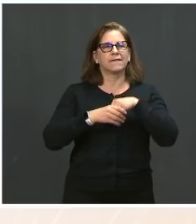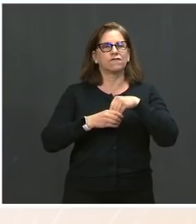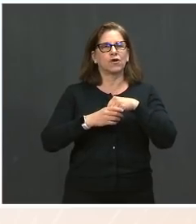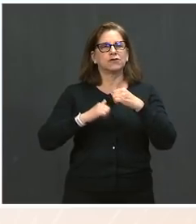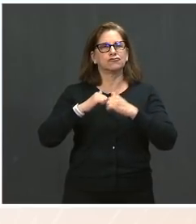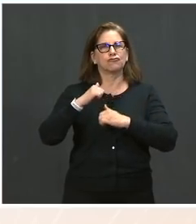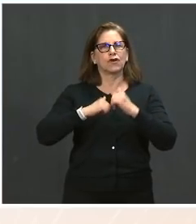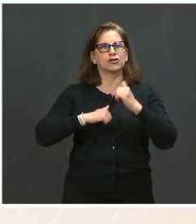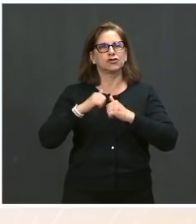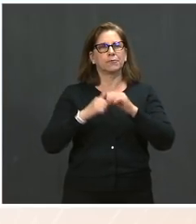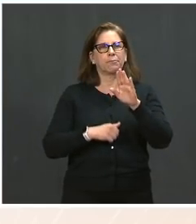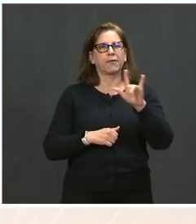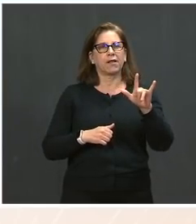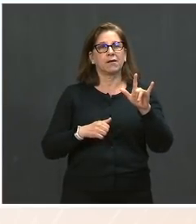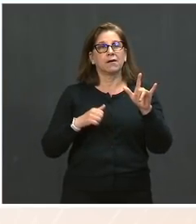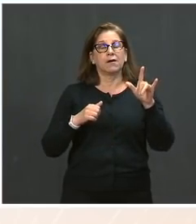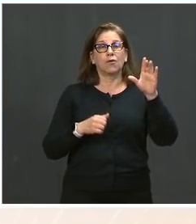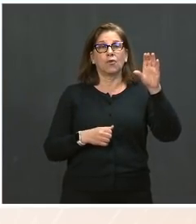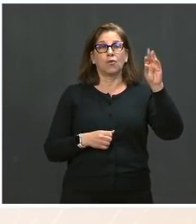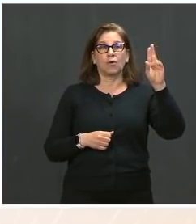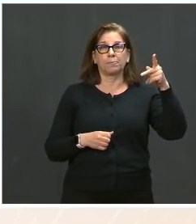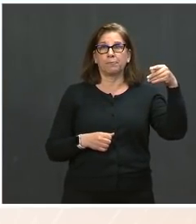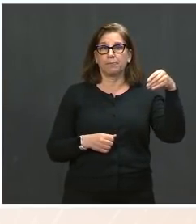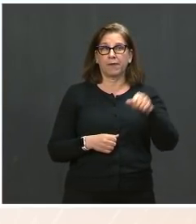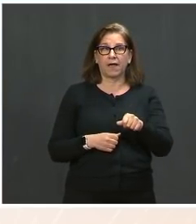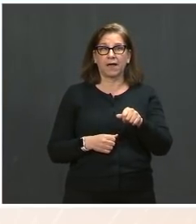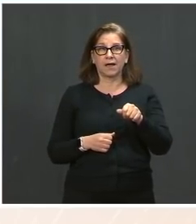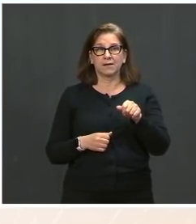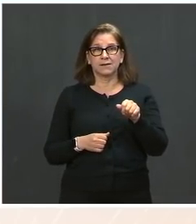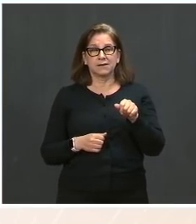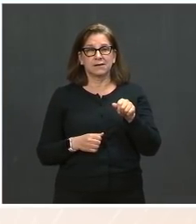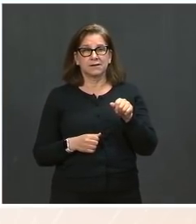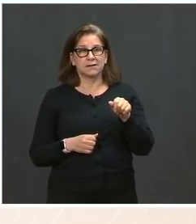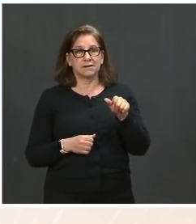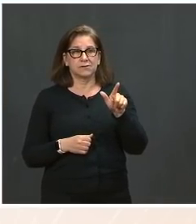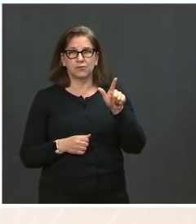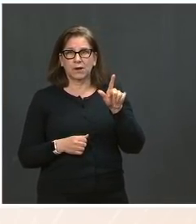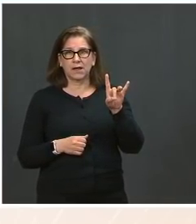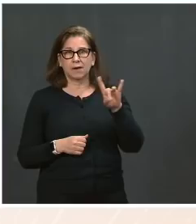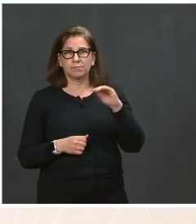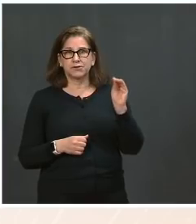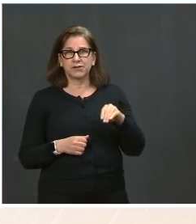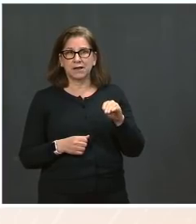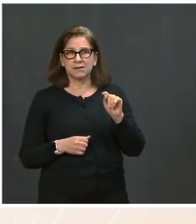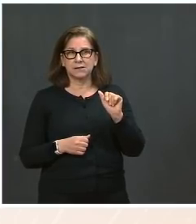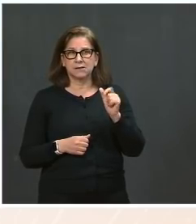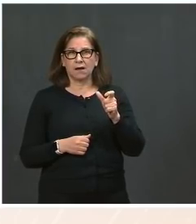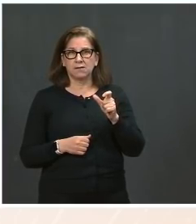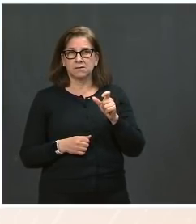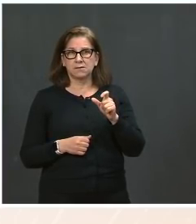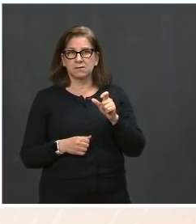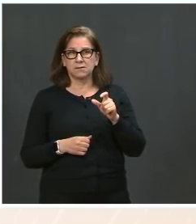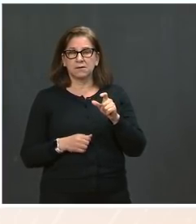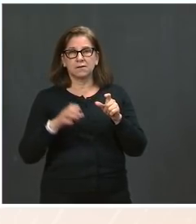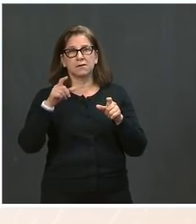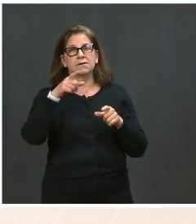as the President has said, this is a negotiation. And he really does want to hear from Democrats and Republicans